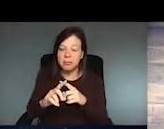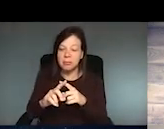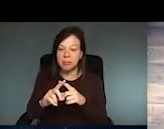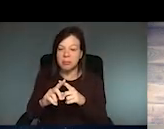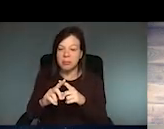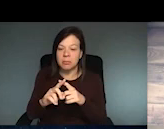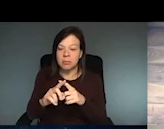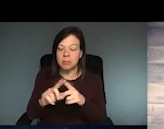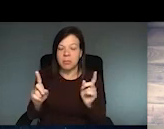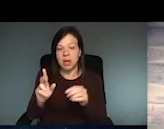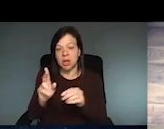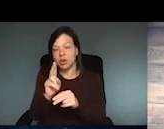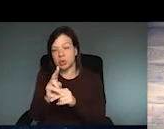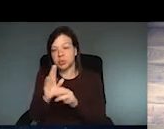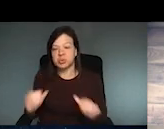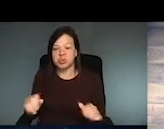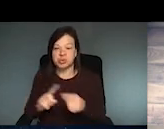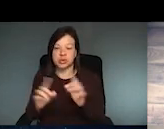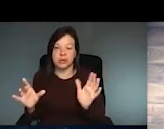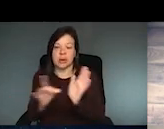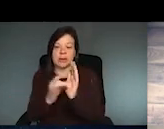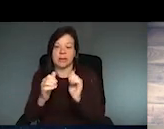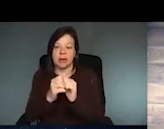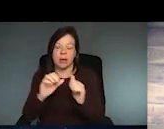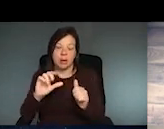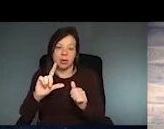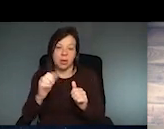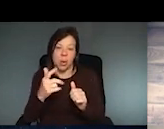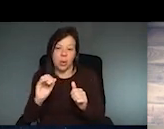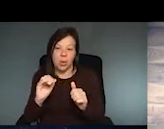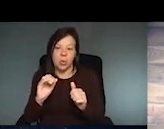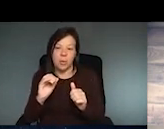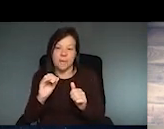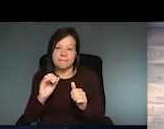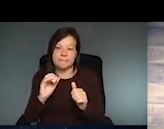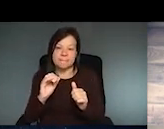CLICK ON THE LOGO AND COME BACK TO THE REST OF YOUR WEBSITE.